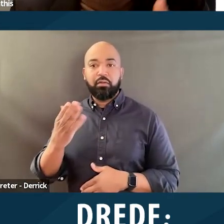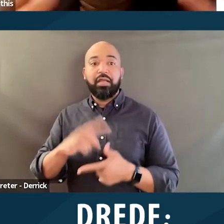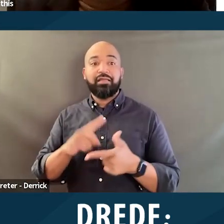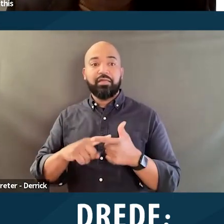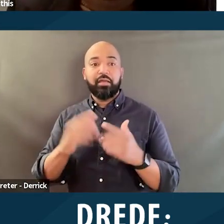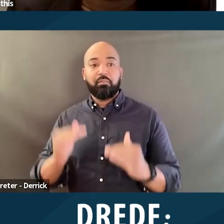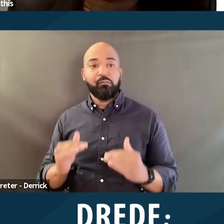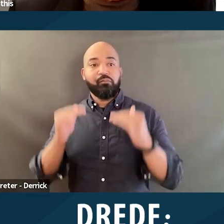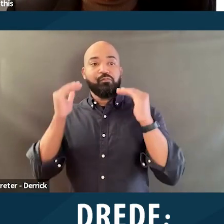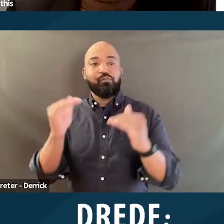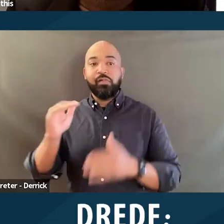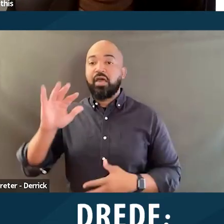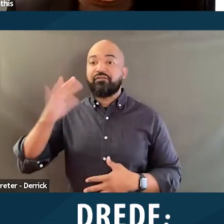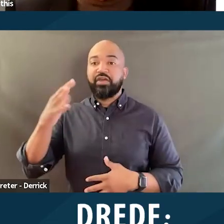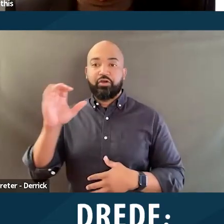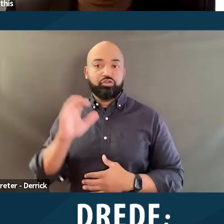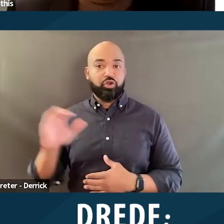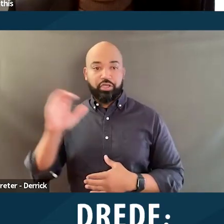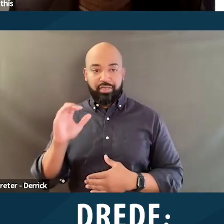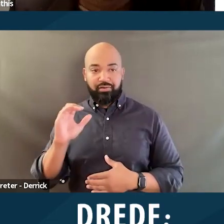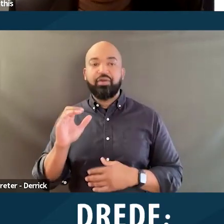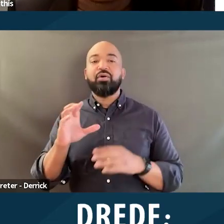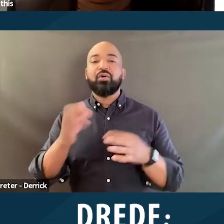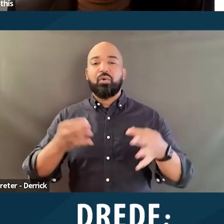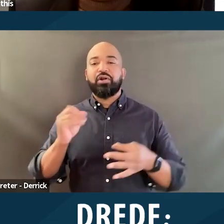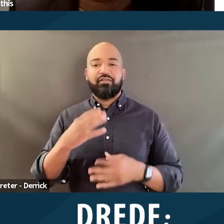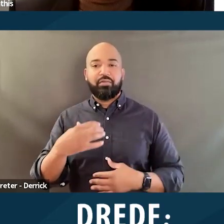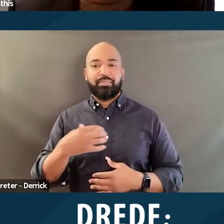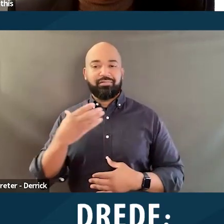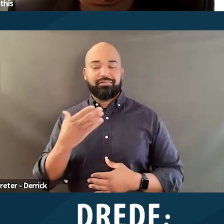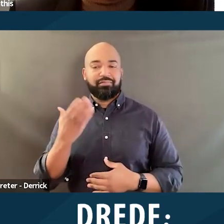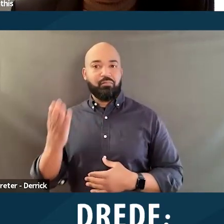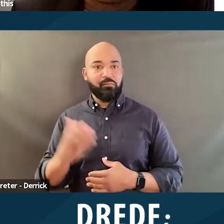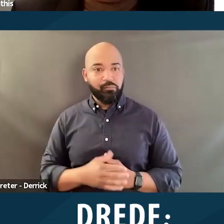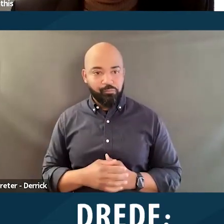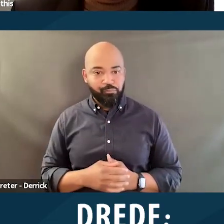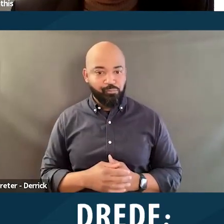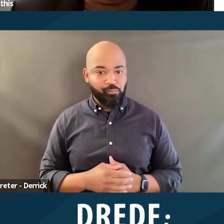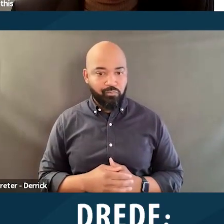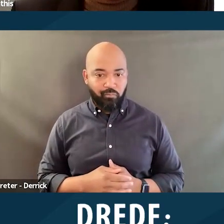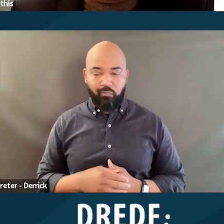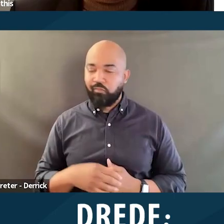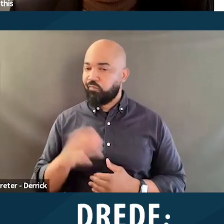then Texas would almost certainly appeal and go up to the Fifth Circuit Court of Appeals.